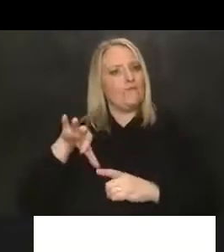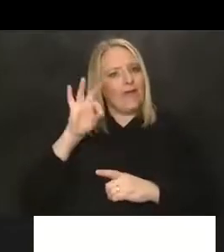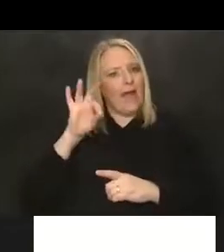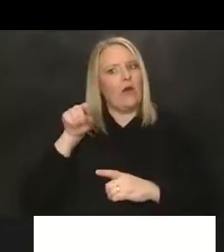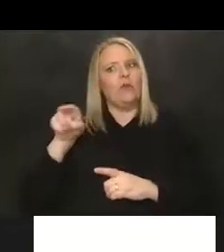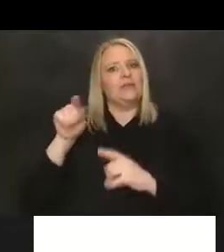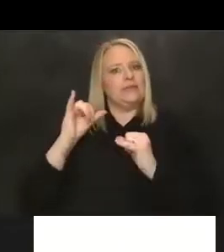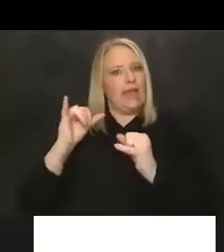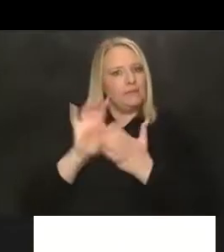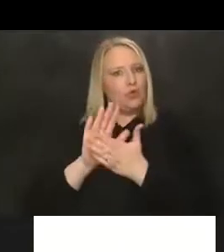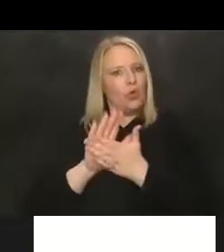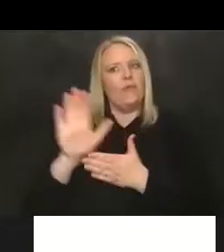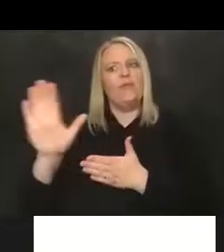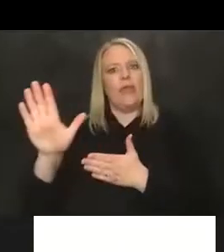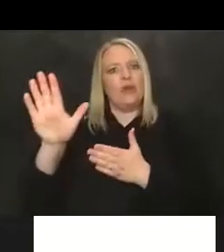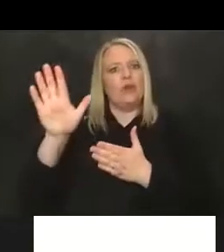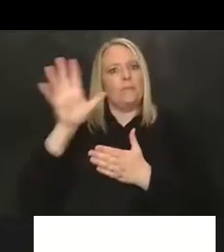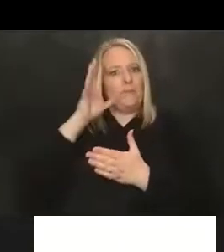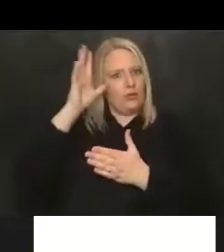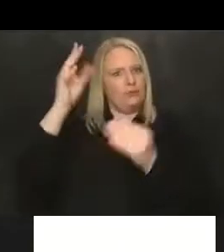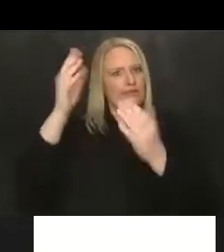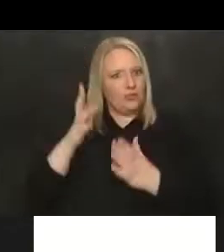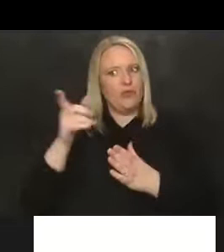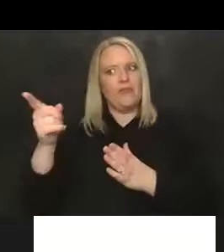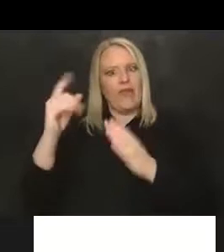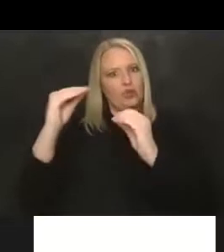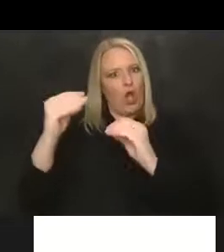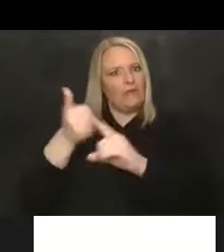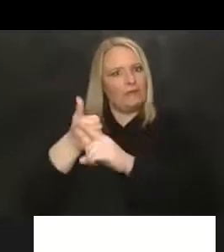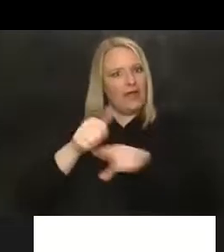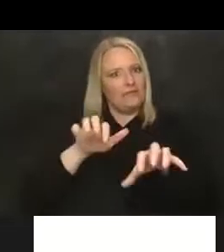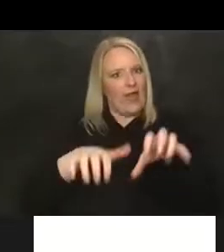parents were professors, they taught themselves how to type using a braille typewriter, that's